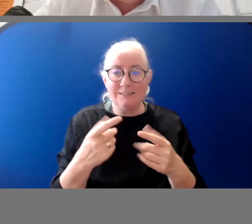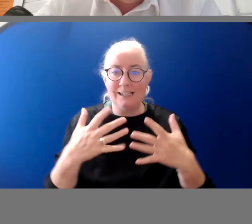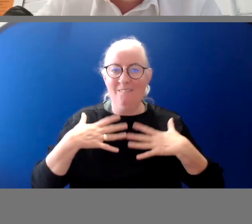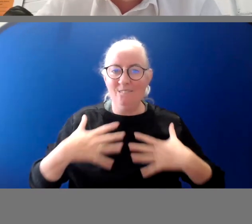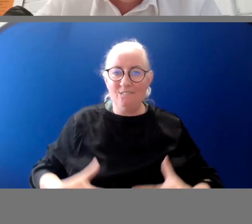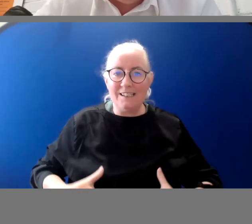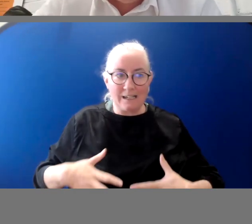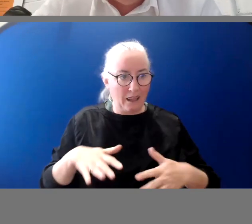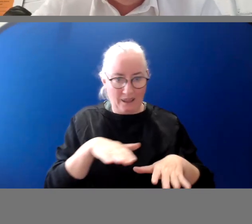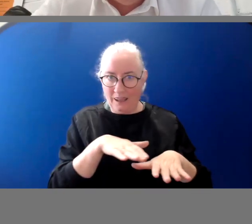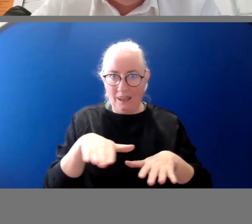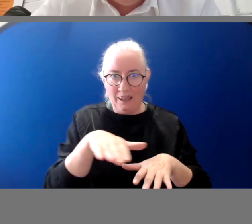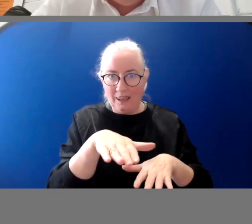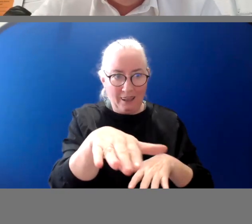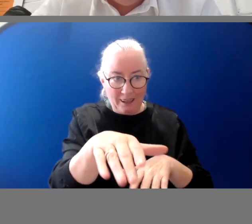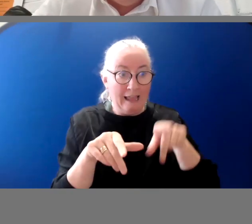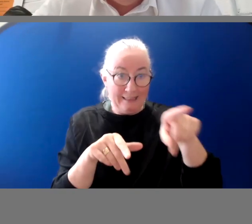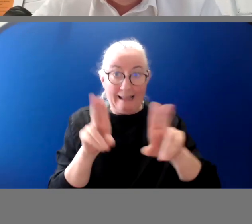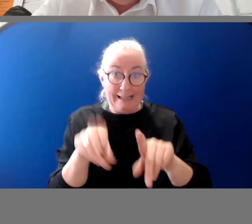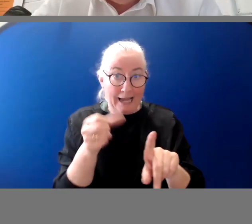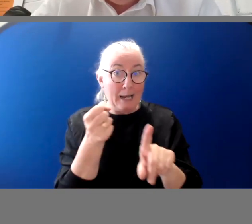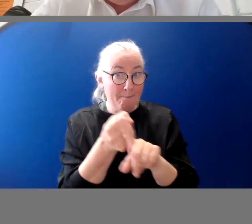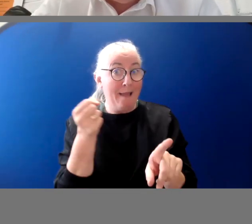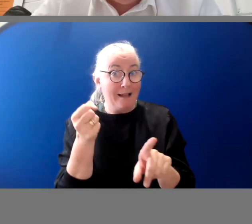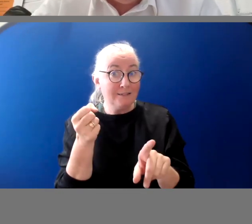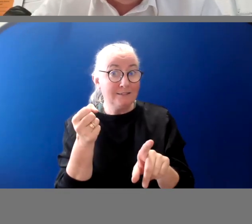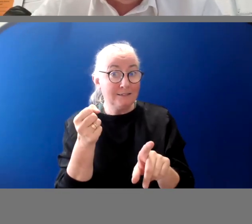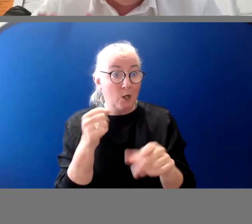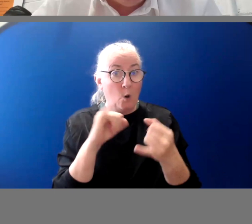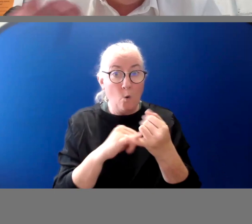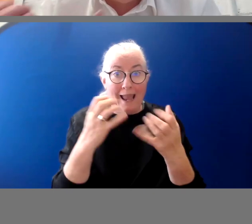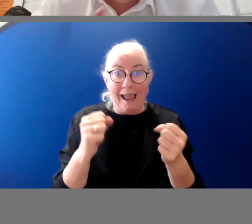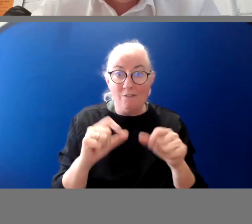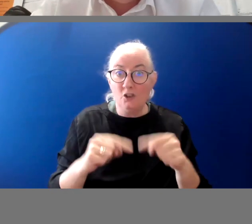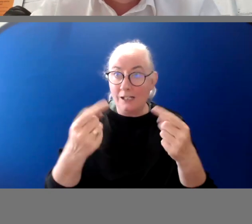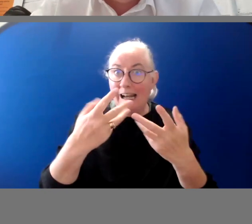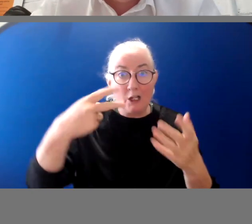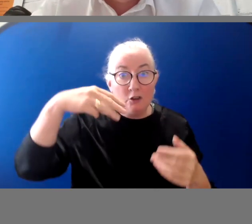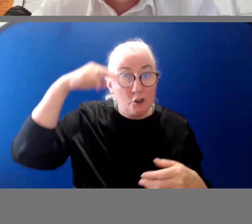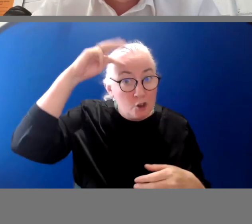can impact on people with you know who may have challenges in relation to neurodiversity and so on